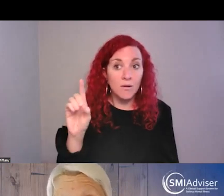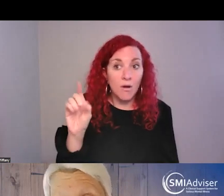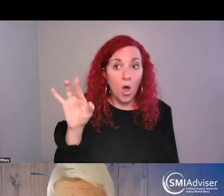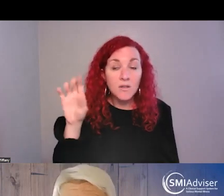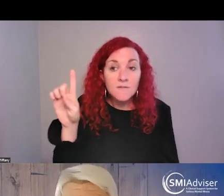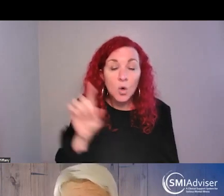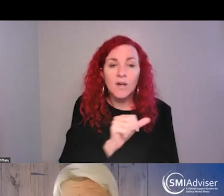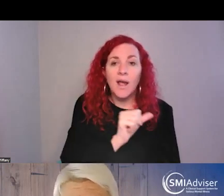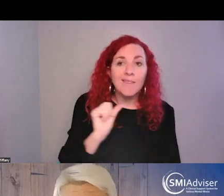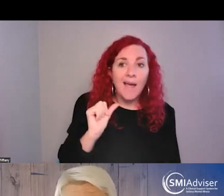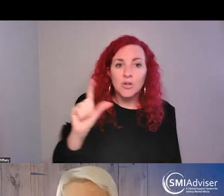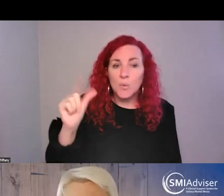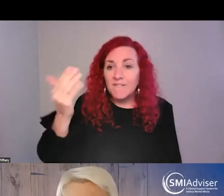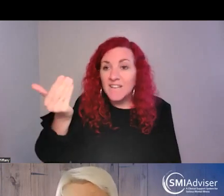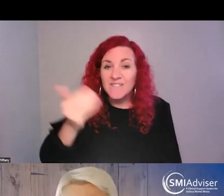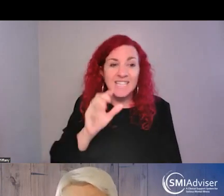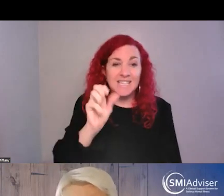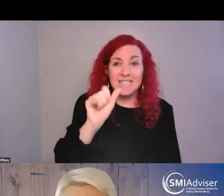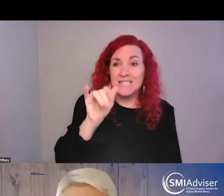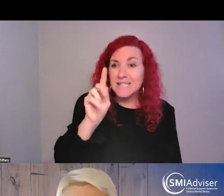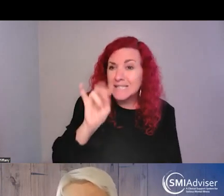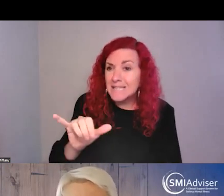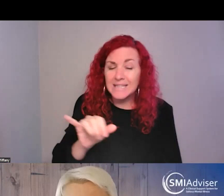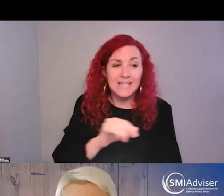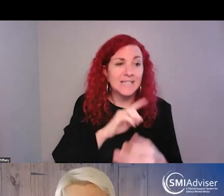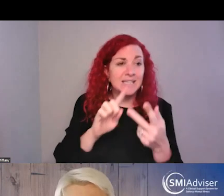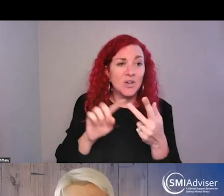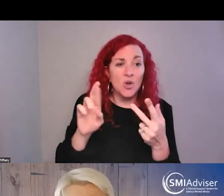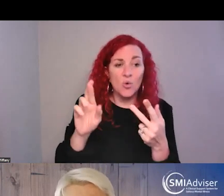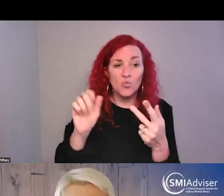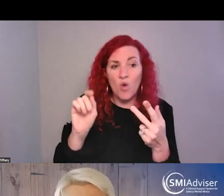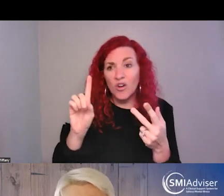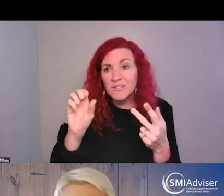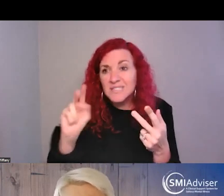WE WENT TO ATLANTA, SYDNEY, AND THIS COMING UP JUNE